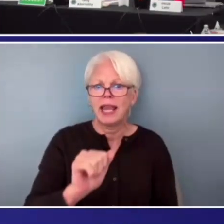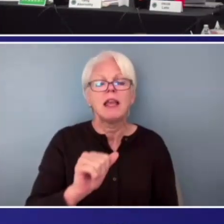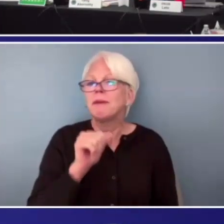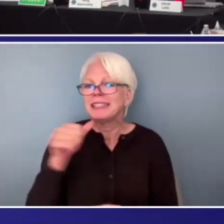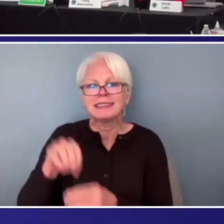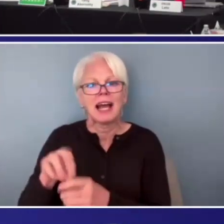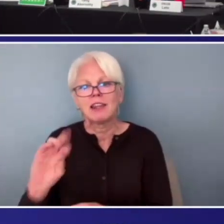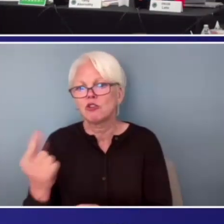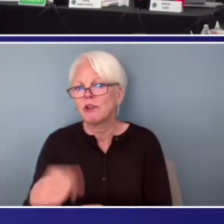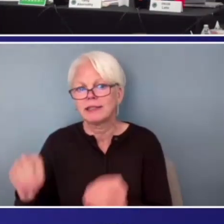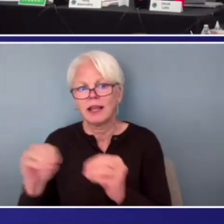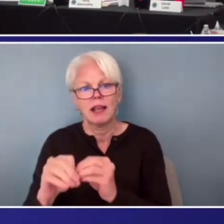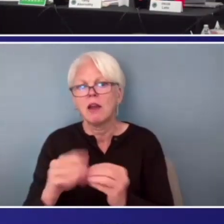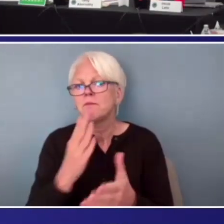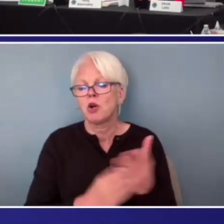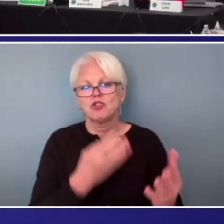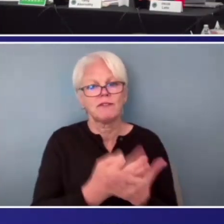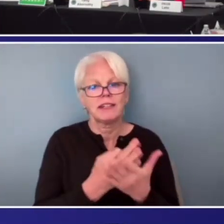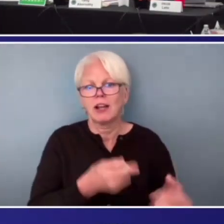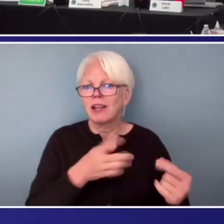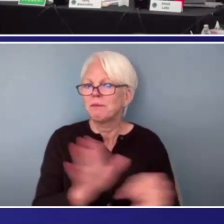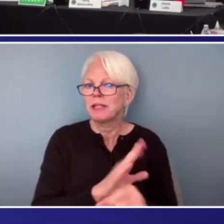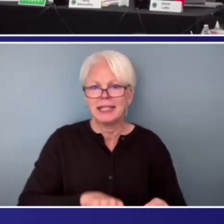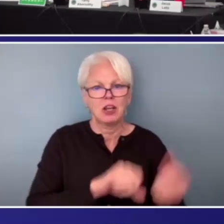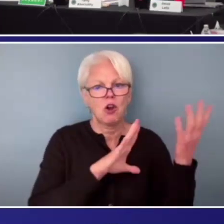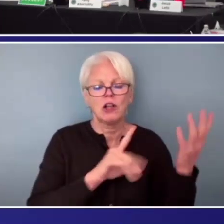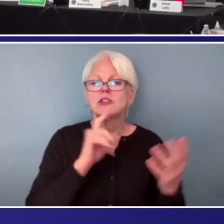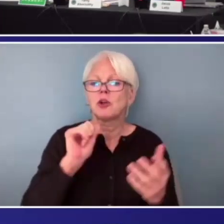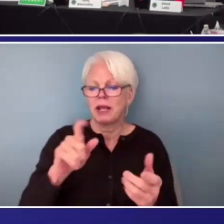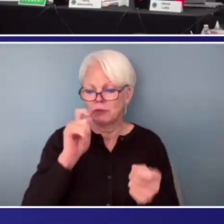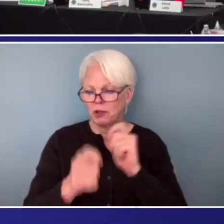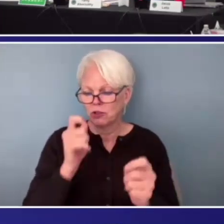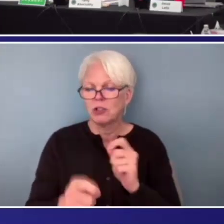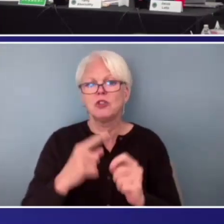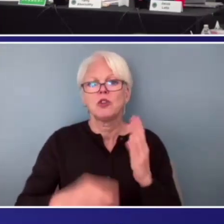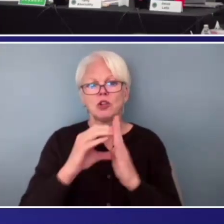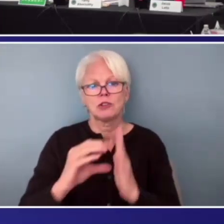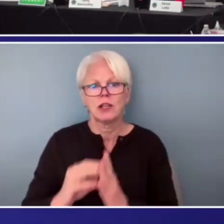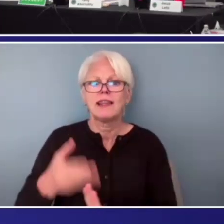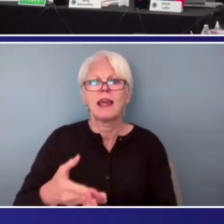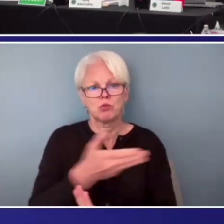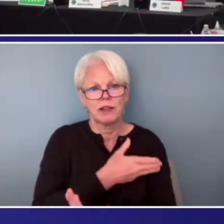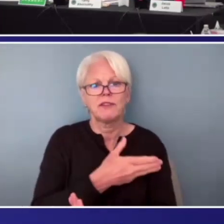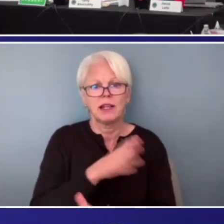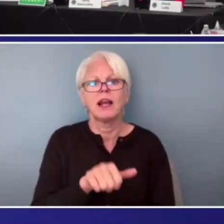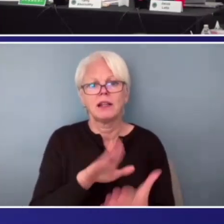PFH is completely gone. So we had to make all the changes to those sections that previously addressed PFH to